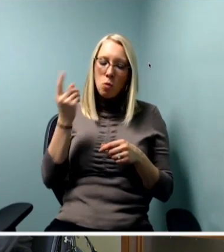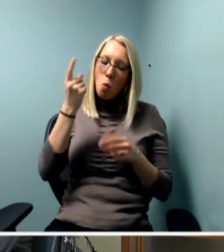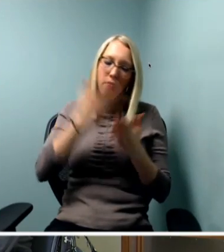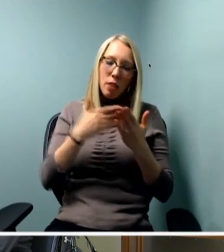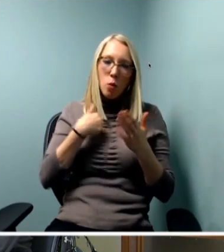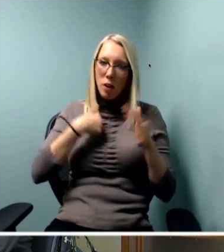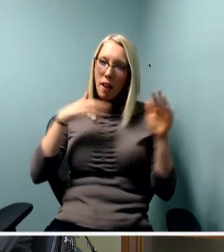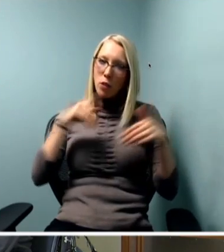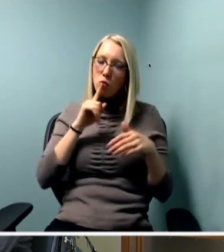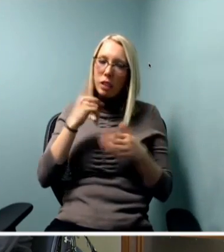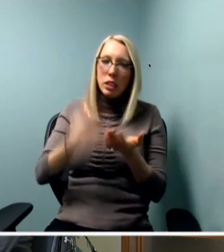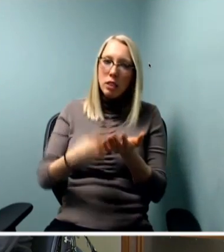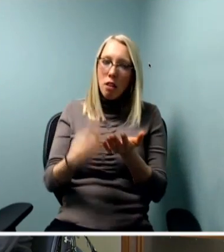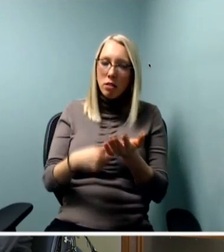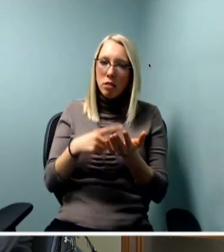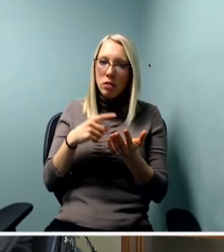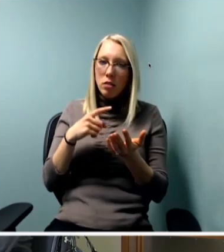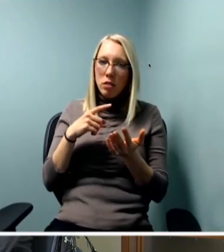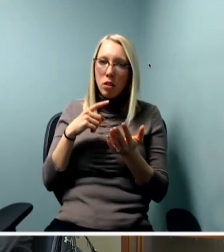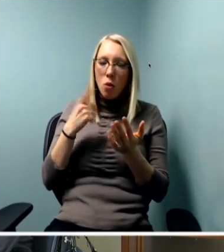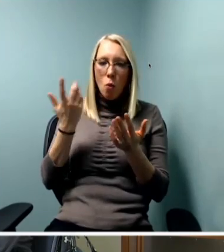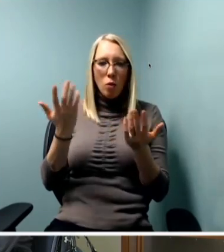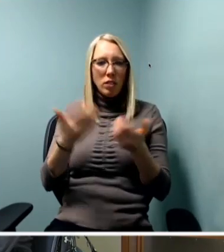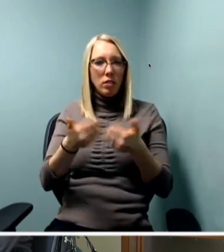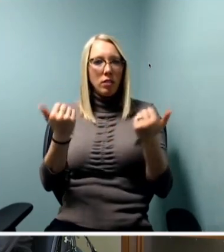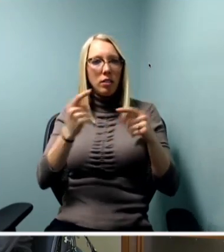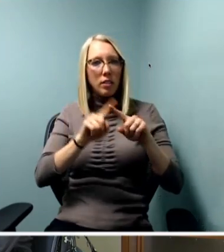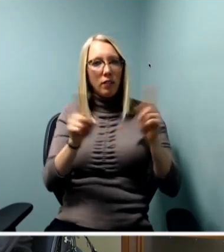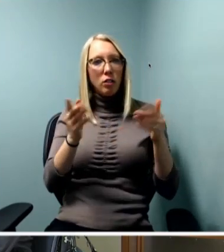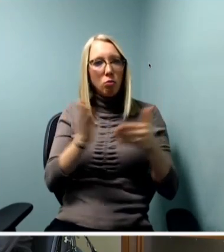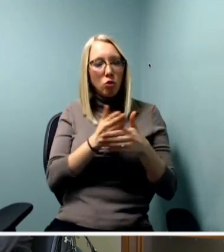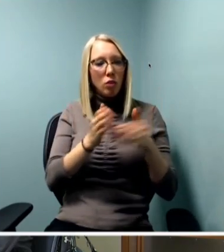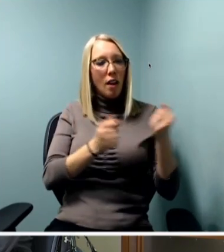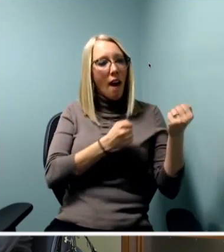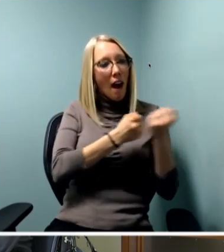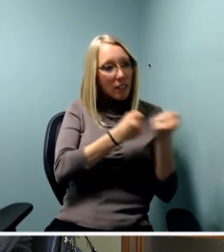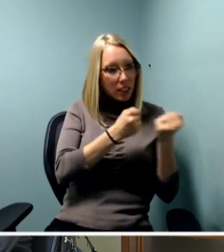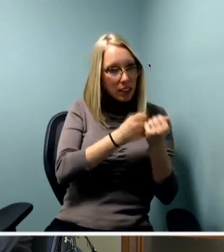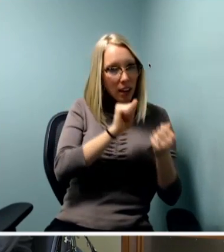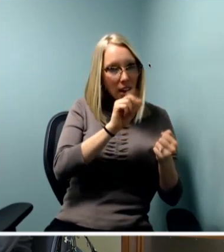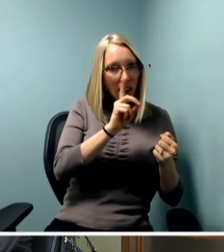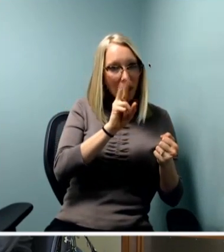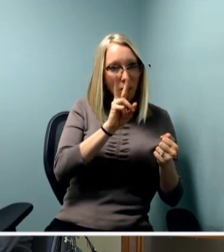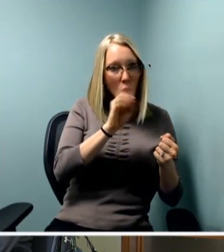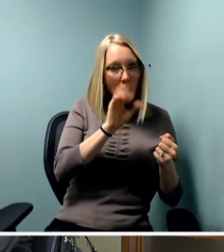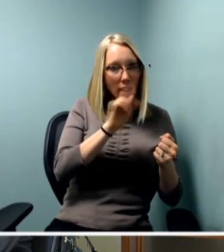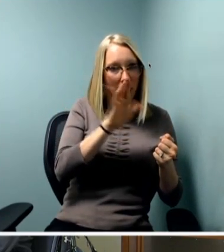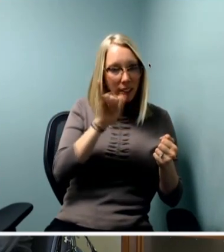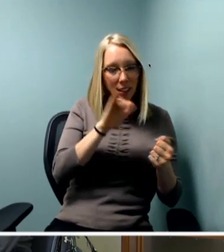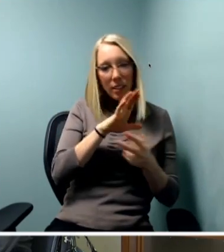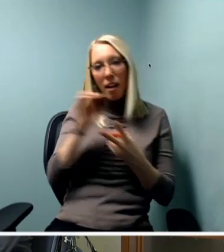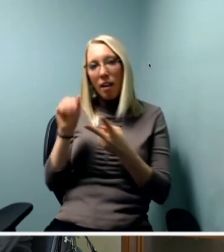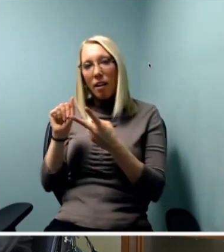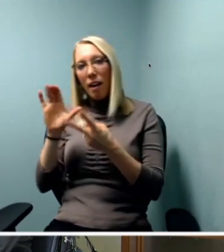is the distinction between advocacy and activism. And so, if we might,